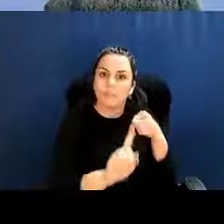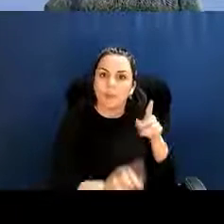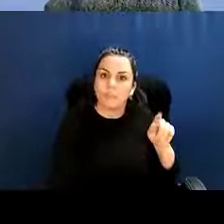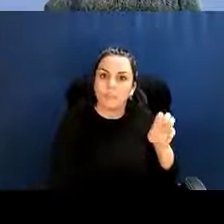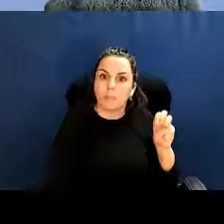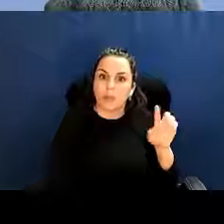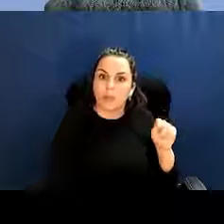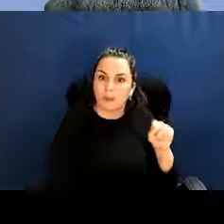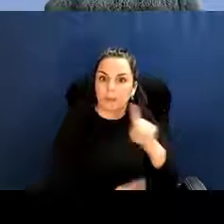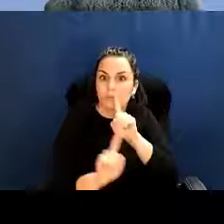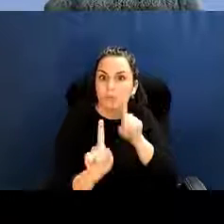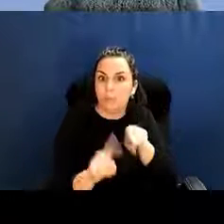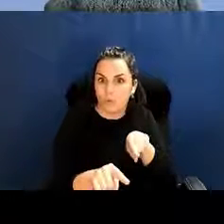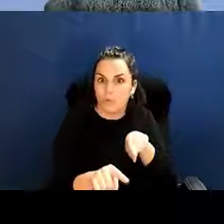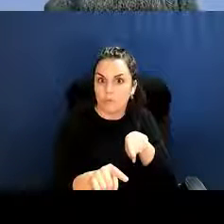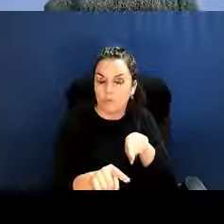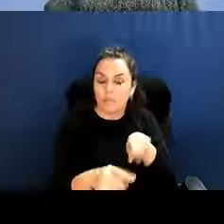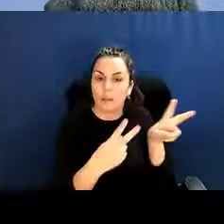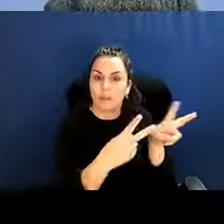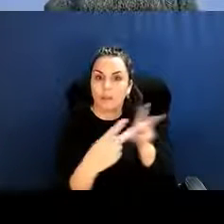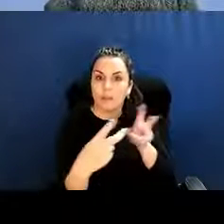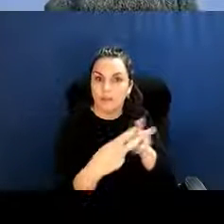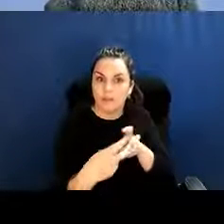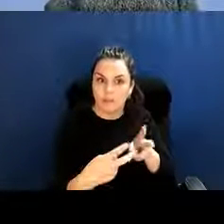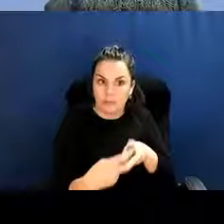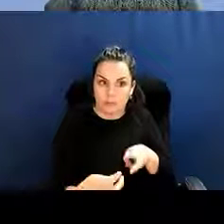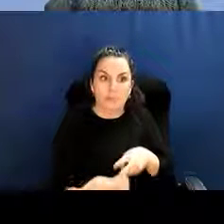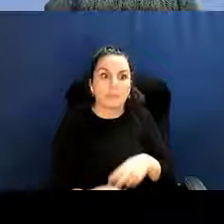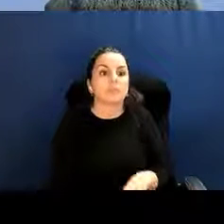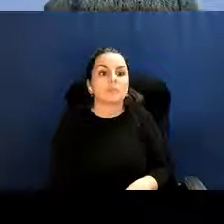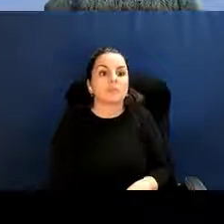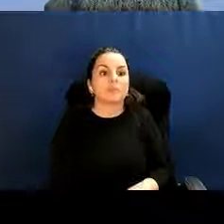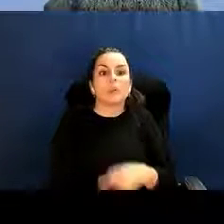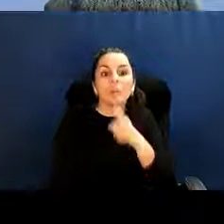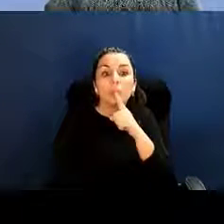So respect for persons being a very important principle